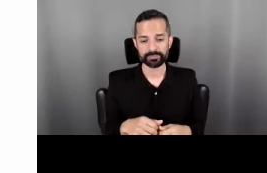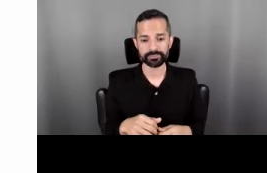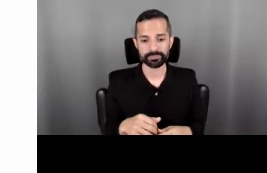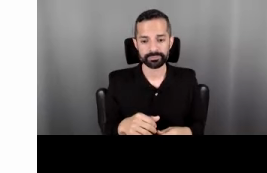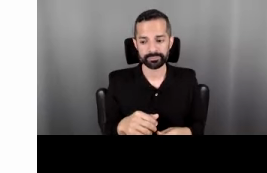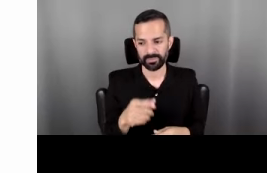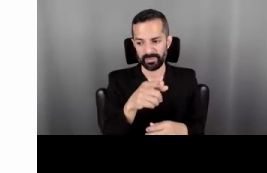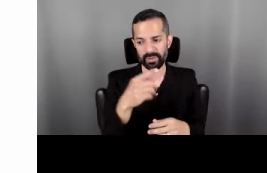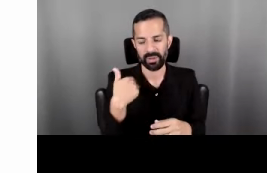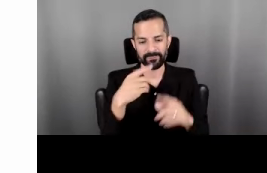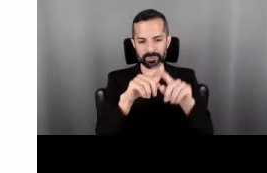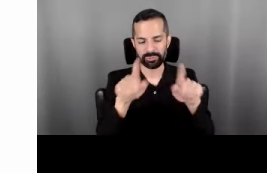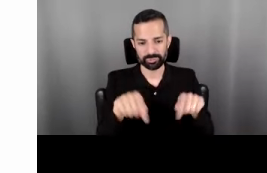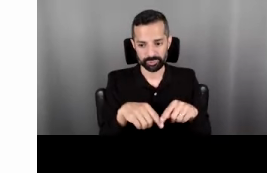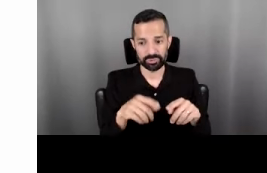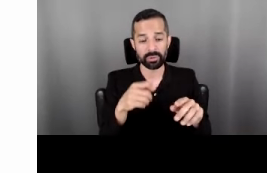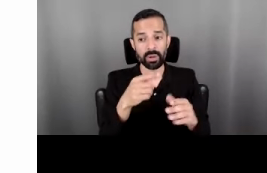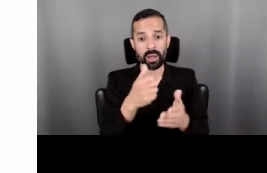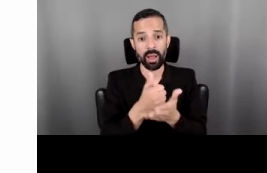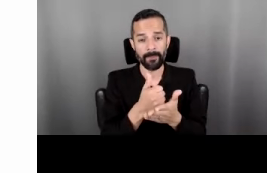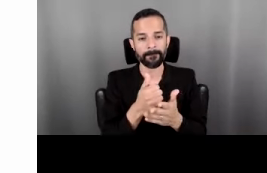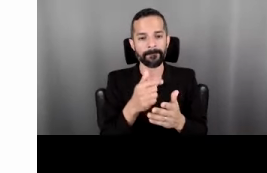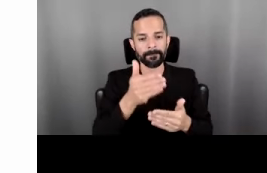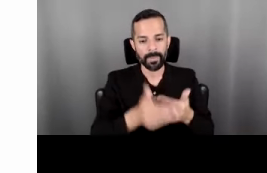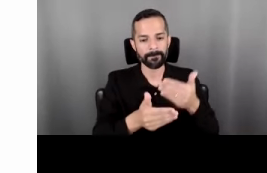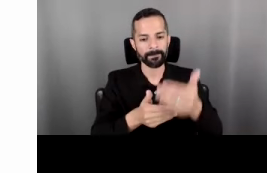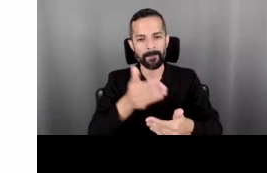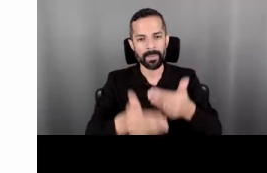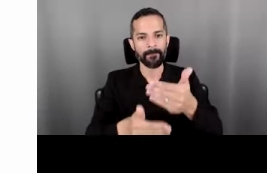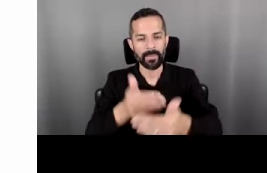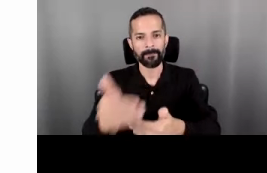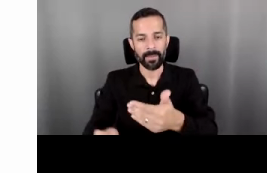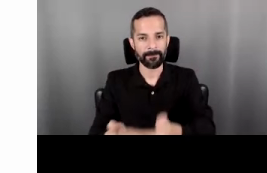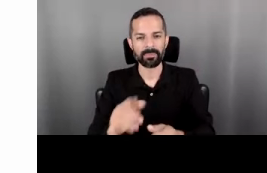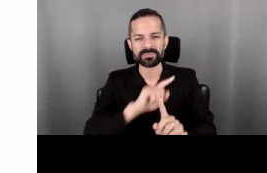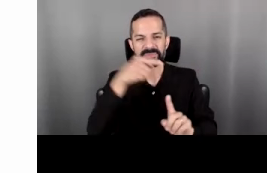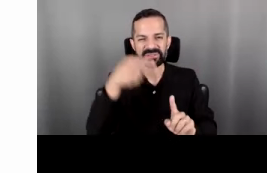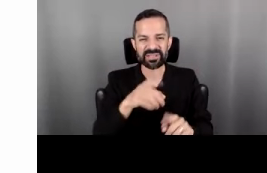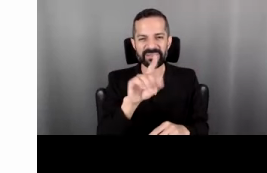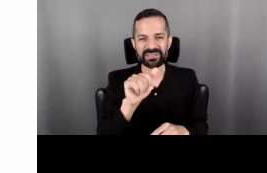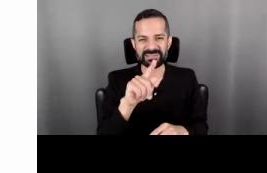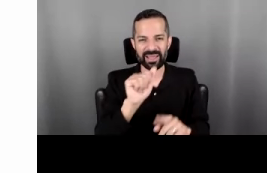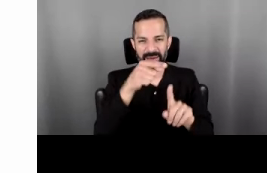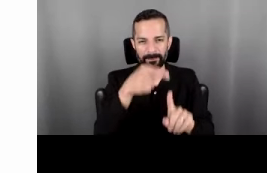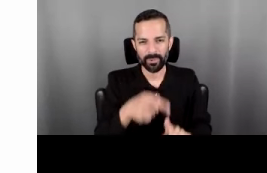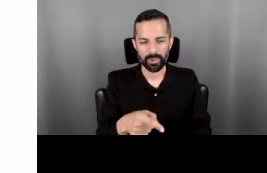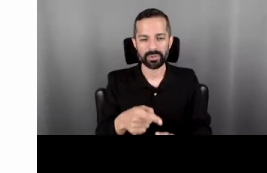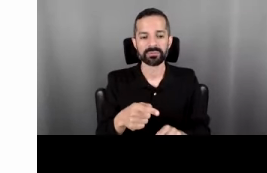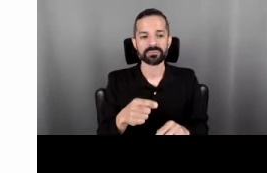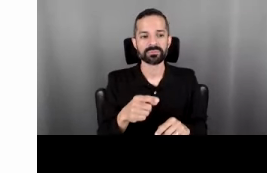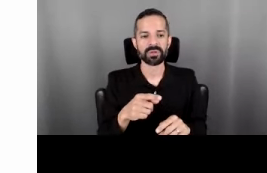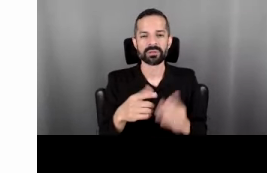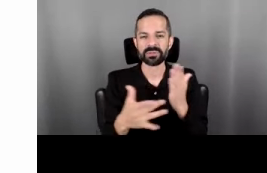That would walk you through these specific data points our Technology Support Services